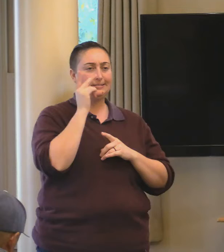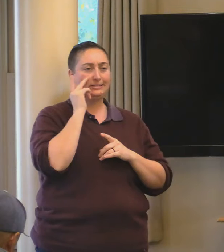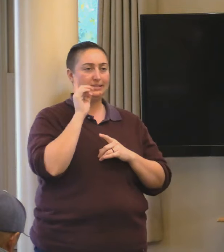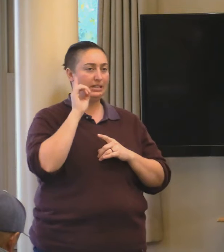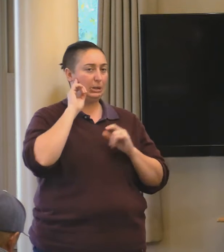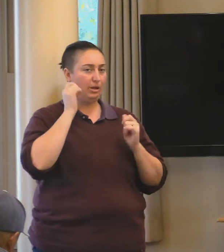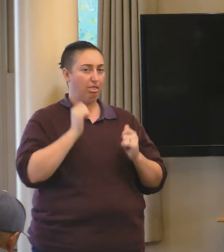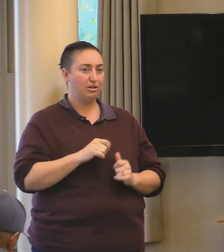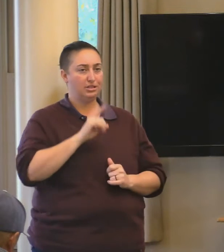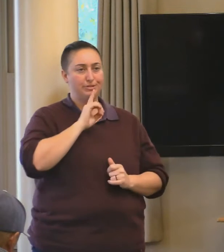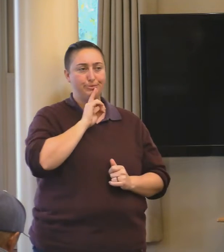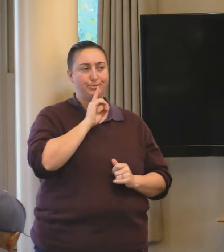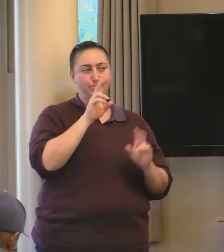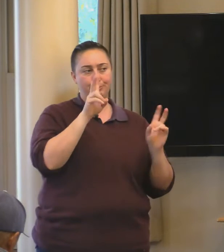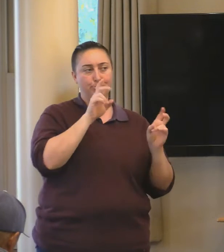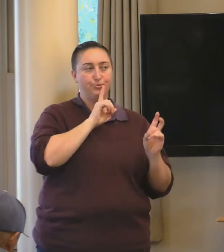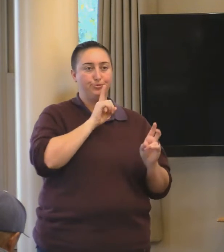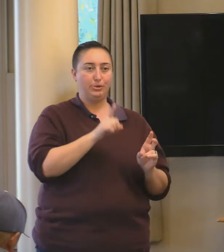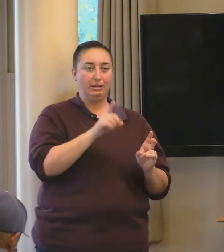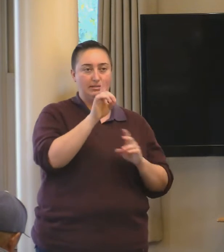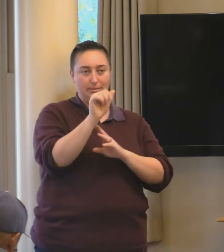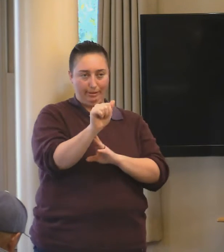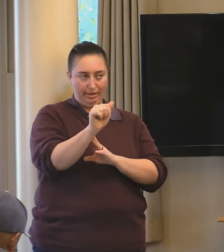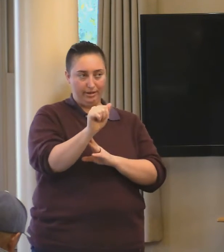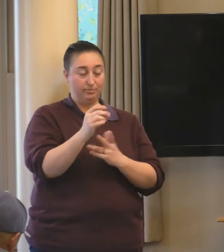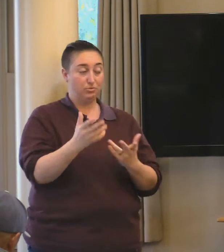Commonly, our society does not view hearing loss as a real disability.